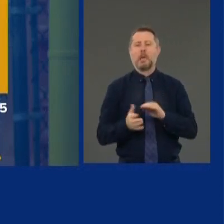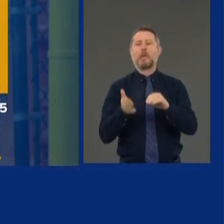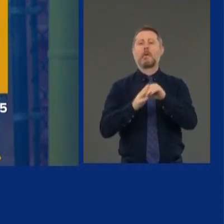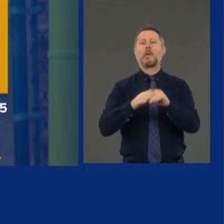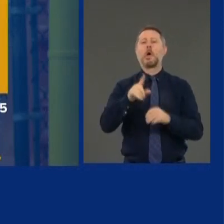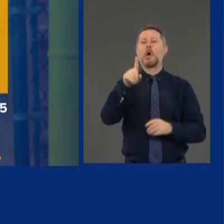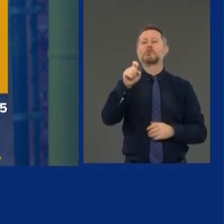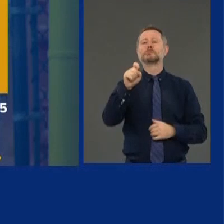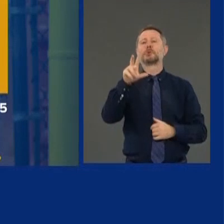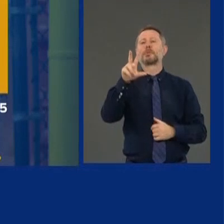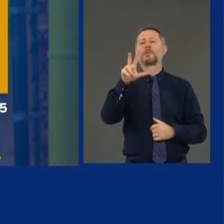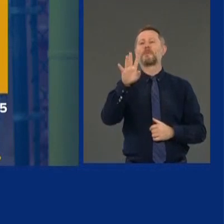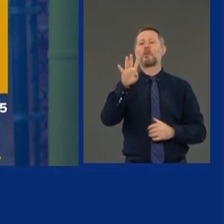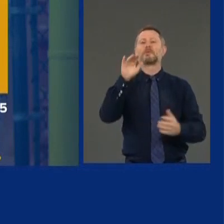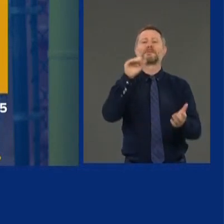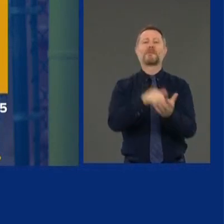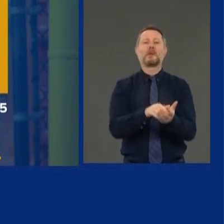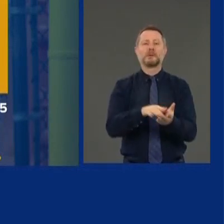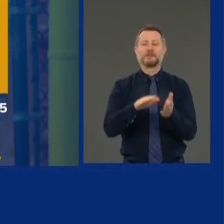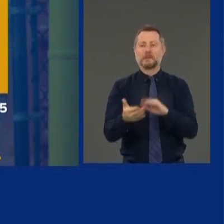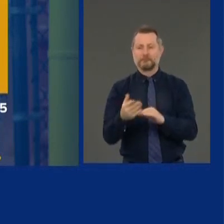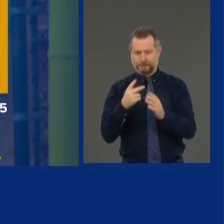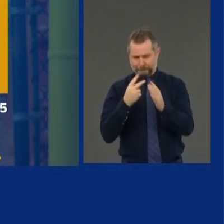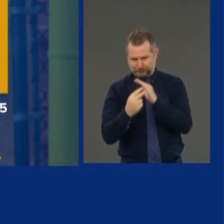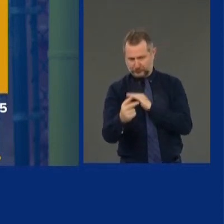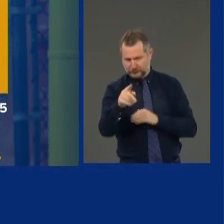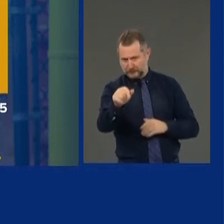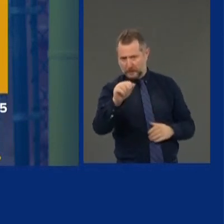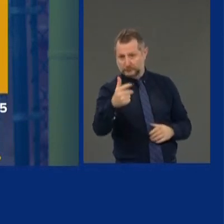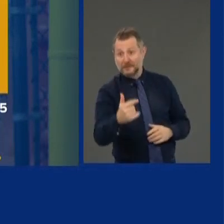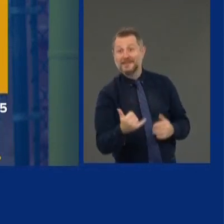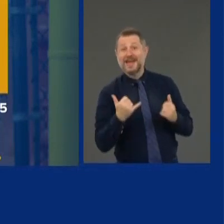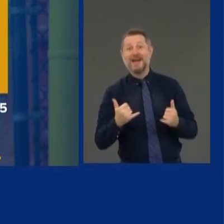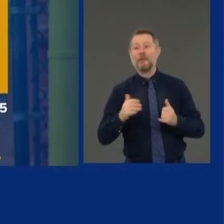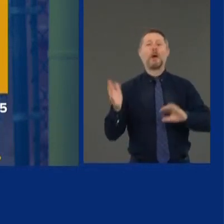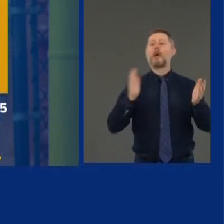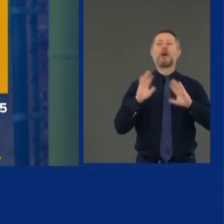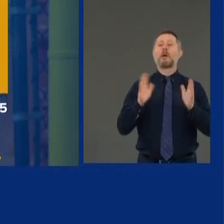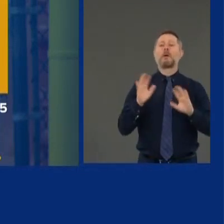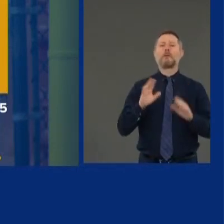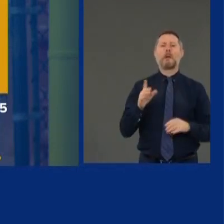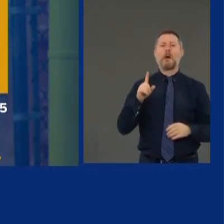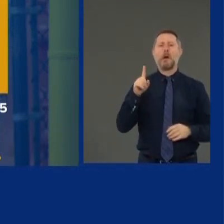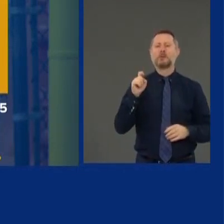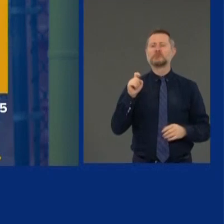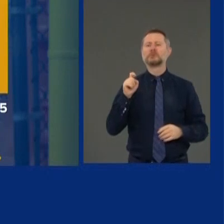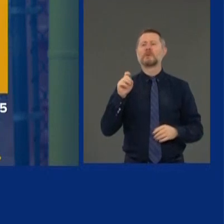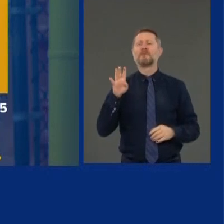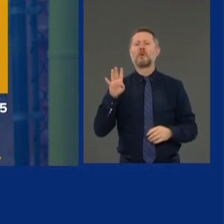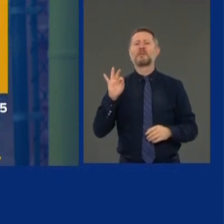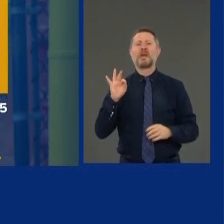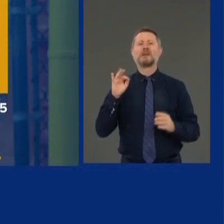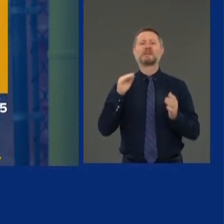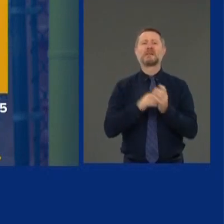DEATHS BY AUGUST. MAY, THEY PROJECTED 134,000